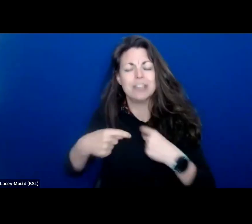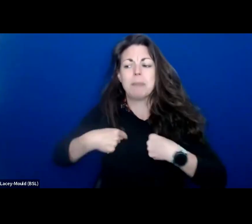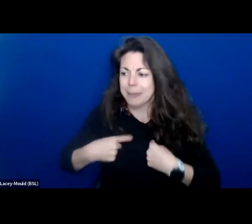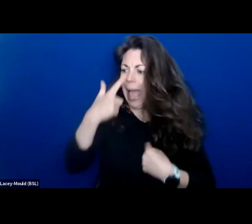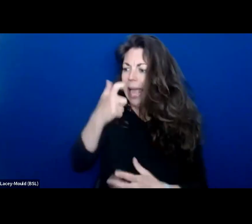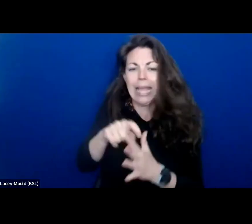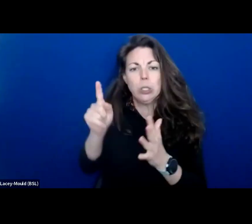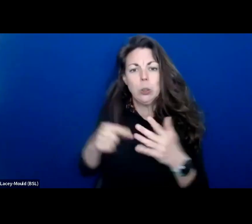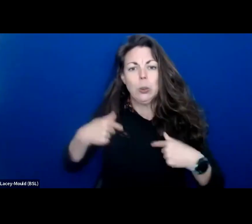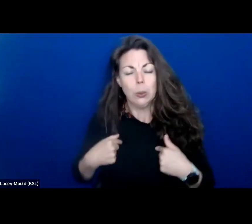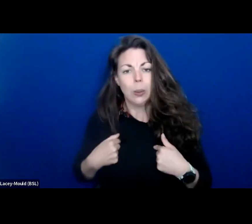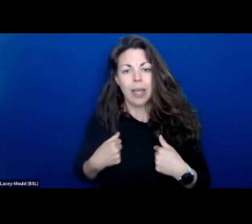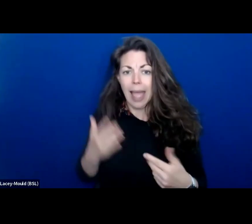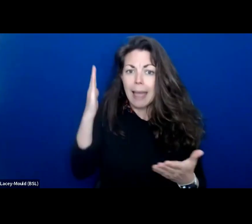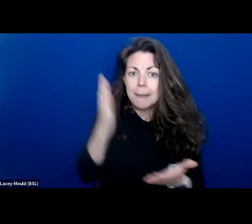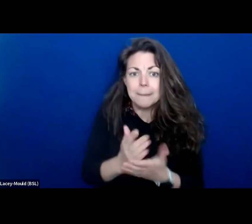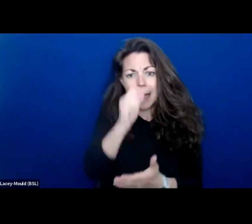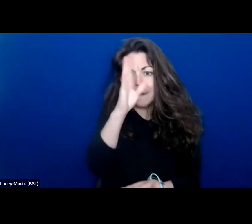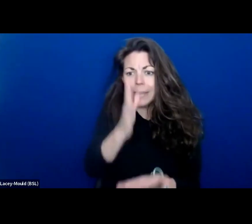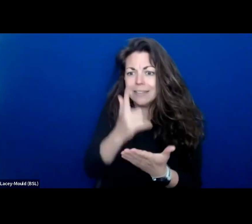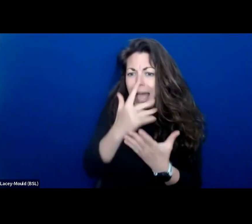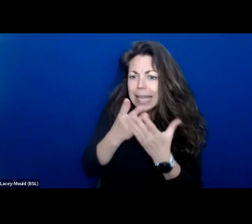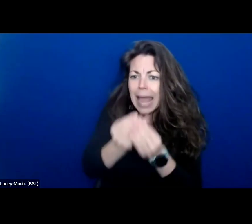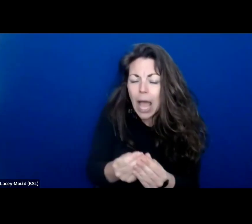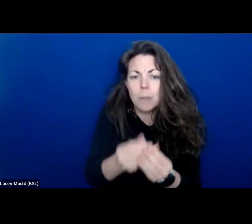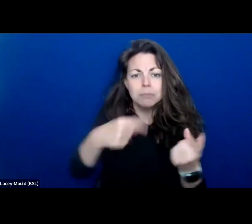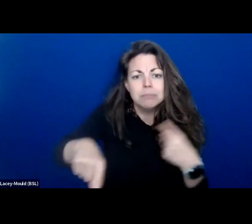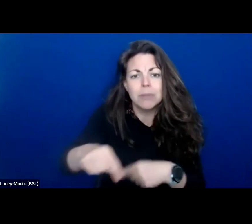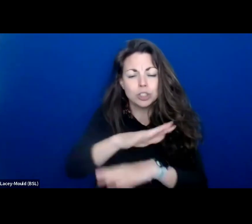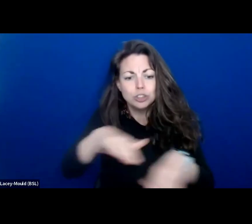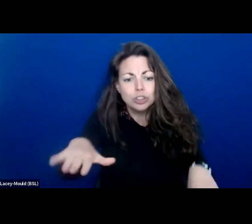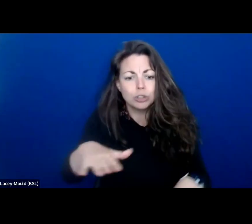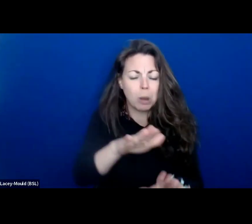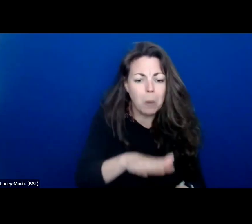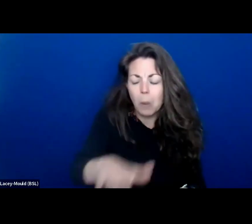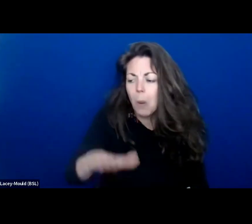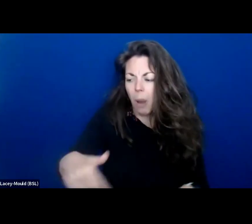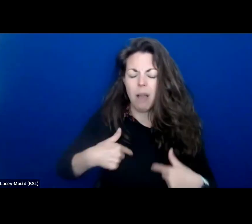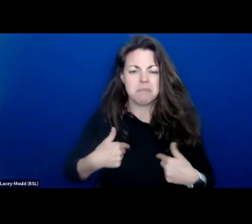could help poor children. When I was very young, actually about the age of six years old,